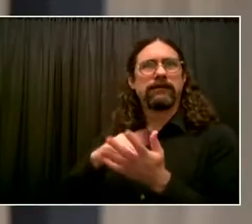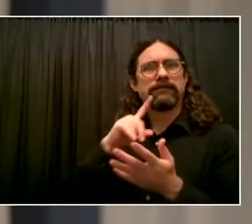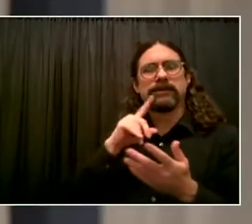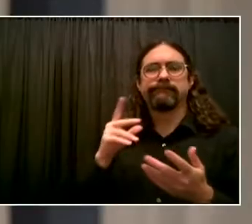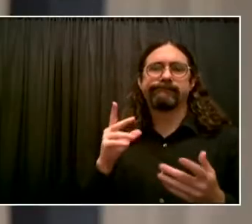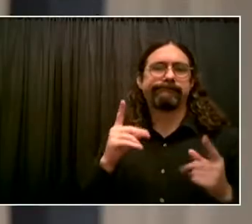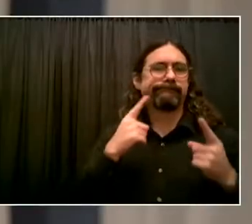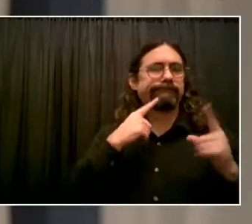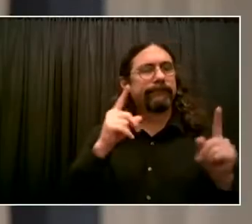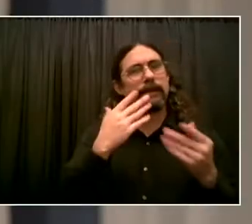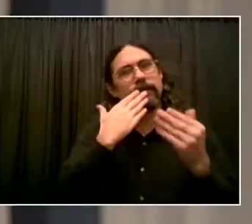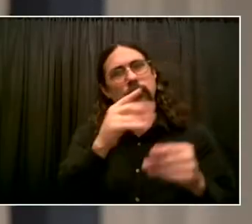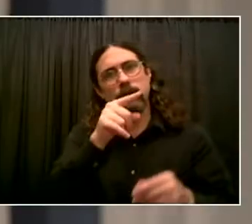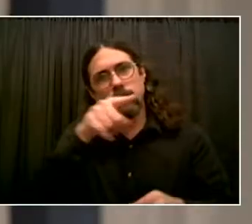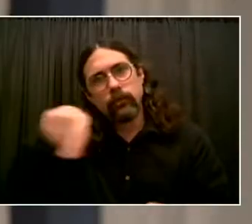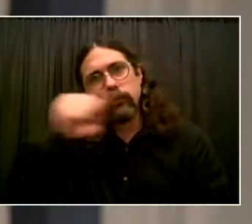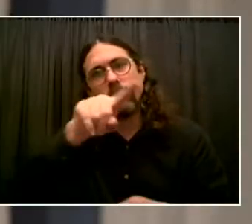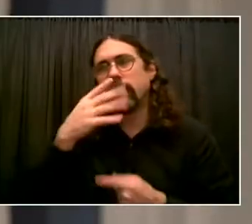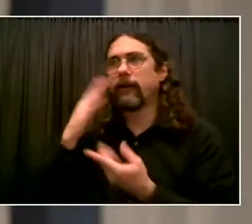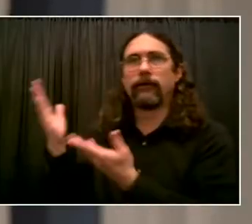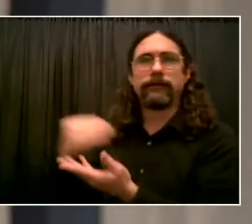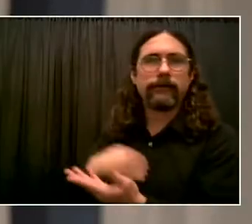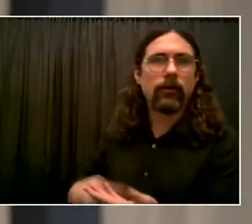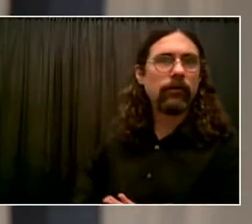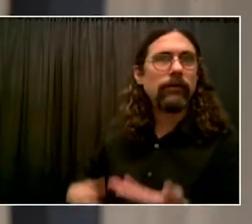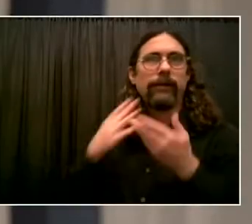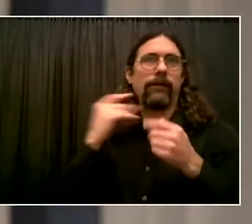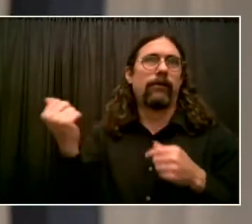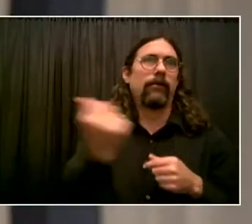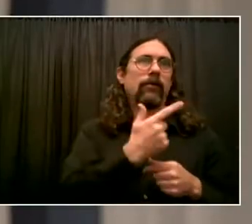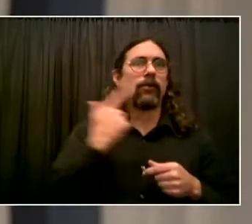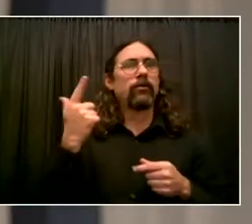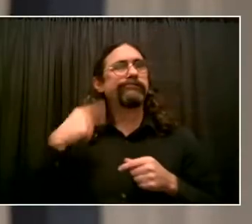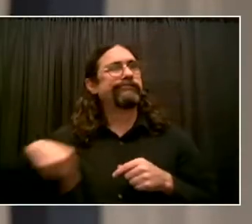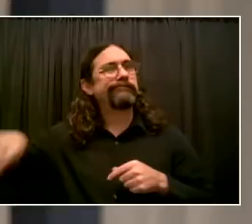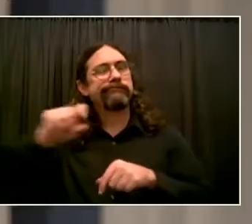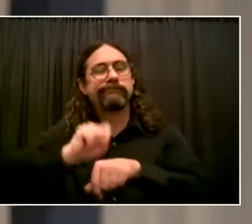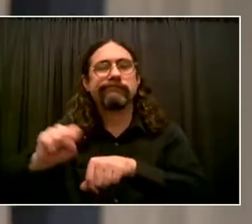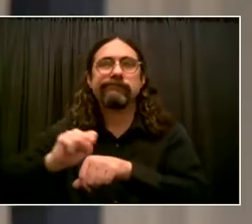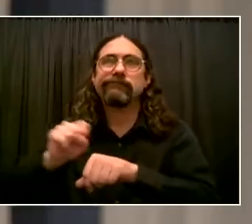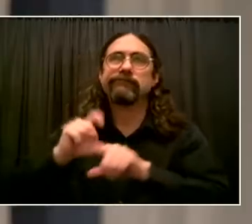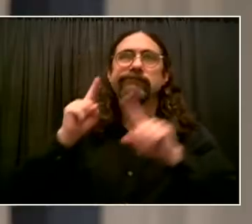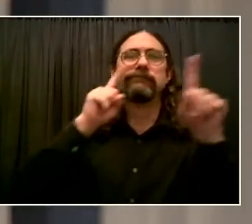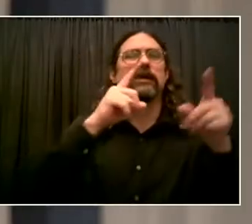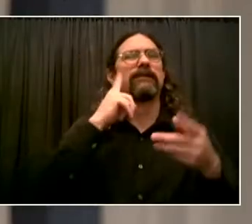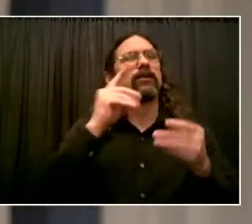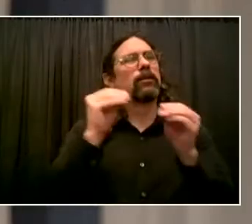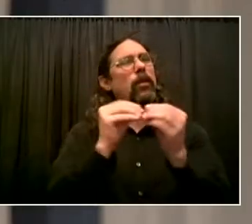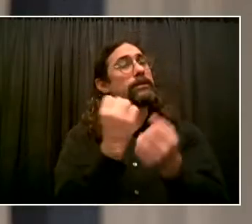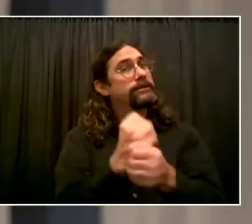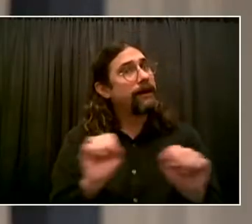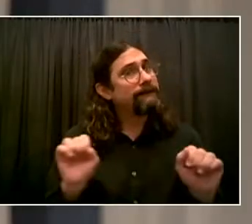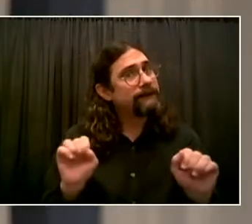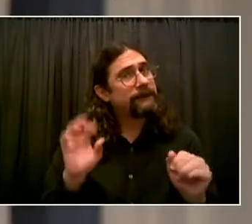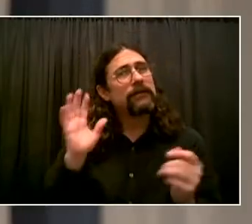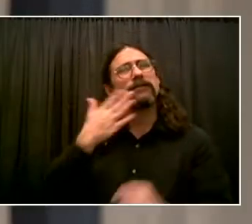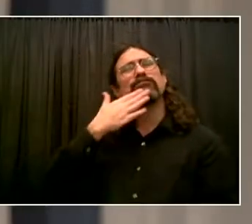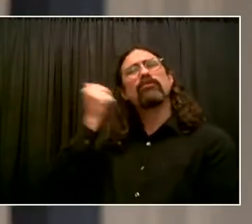PLEASURE TO WORK WITH FOLKS WHO ARE SO PASSIONATE ABOUT